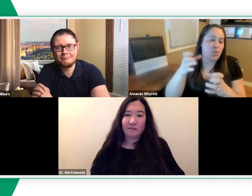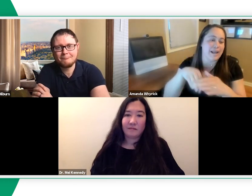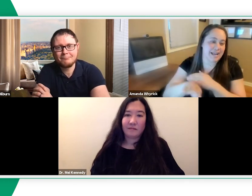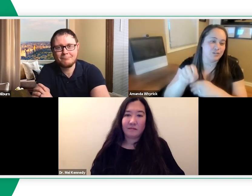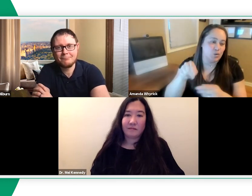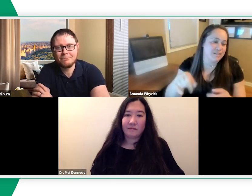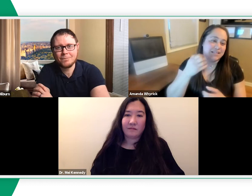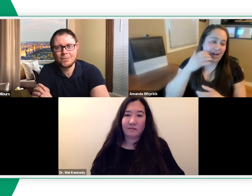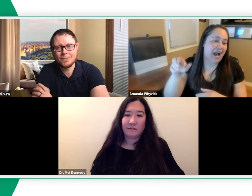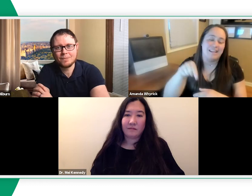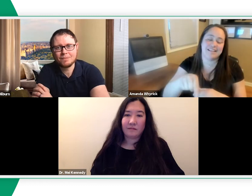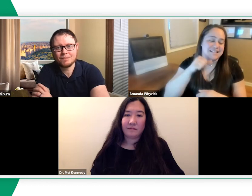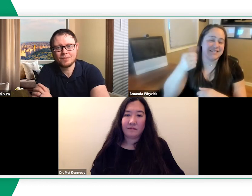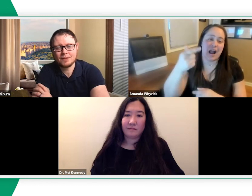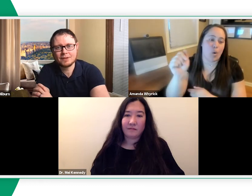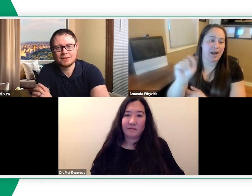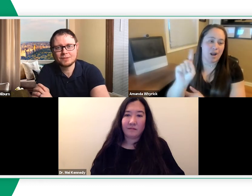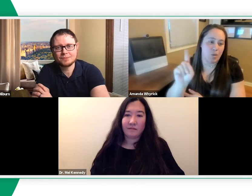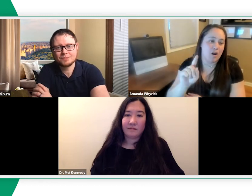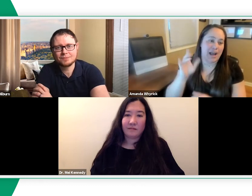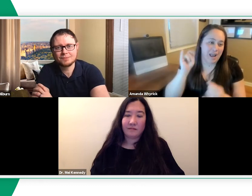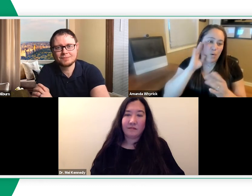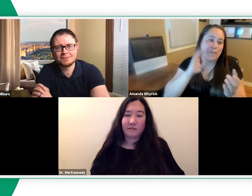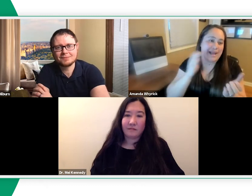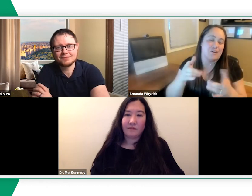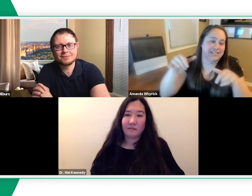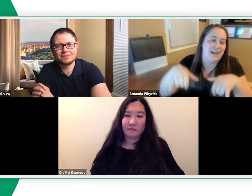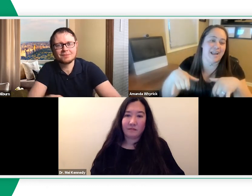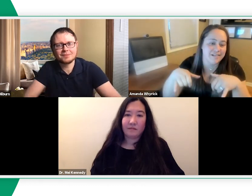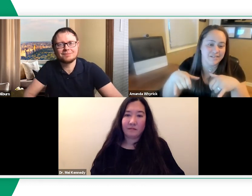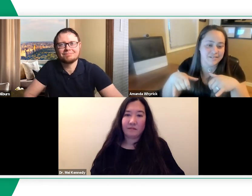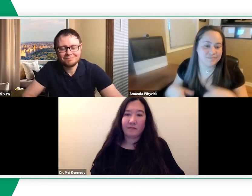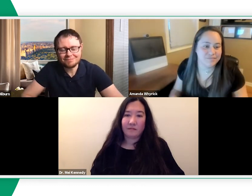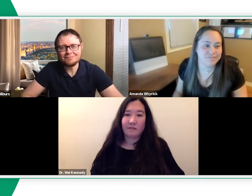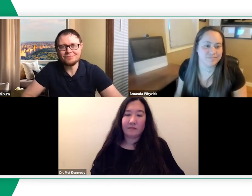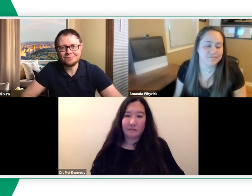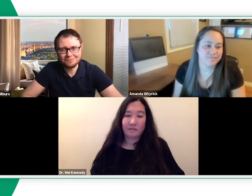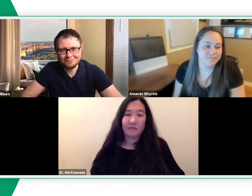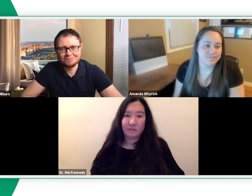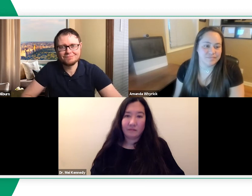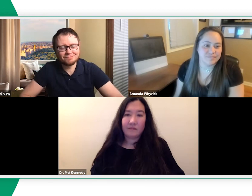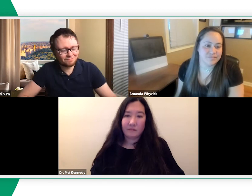you want to get into. This is hot and it’s not going anywhere. It will be here to stay.